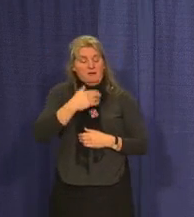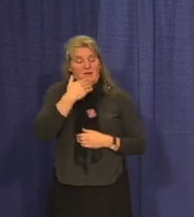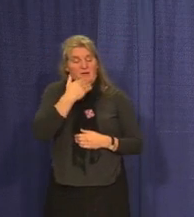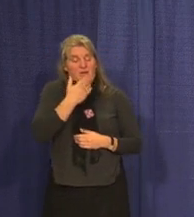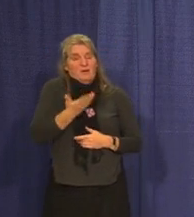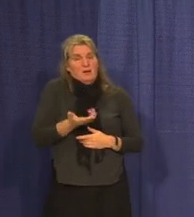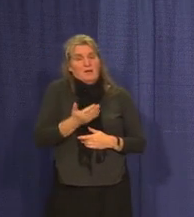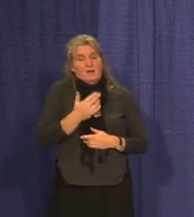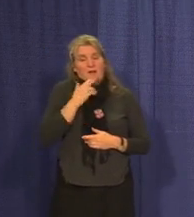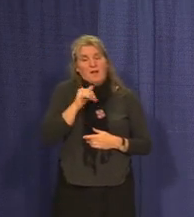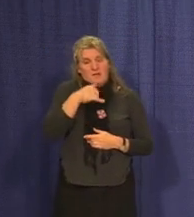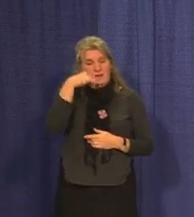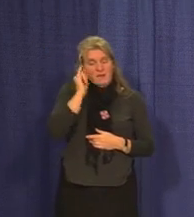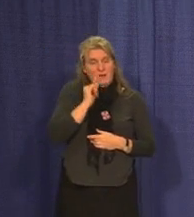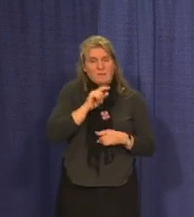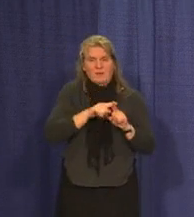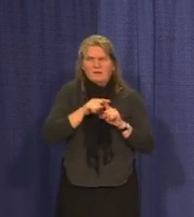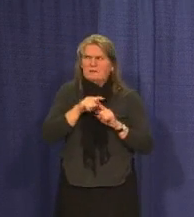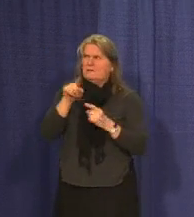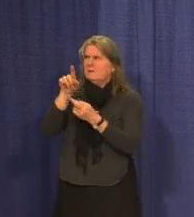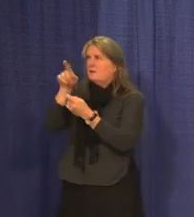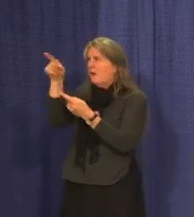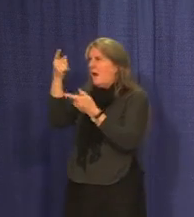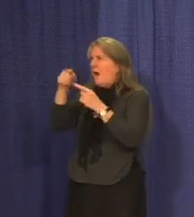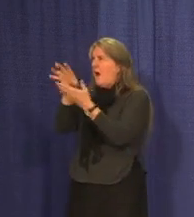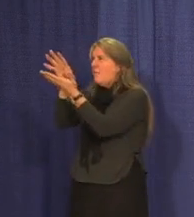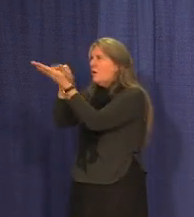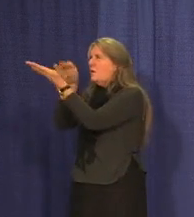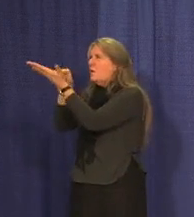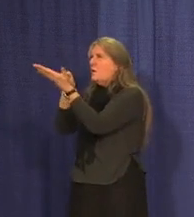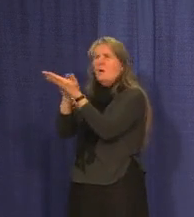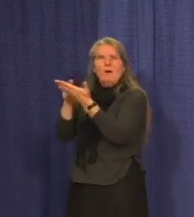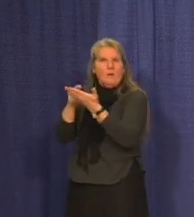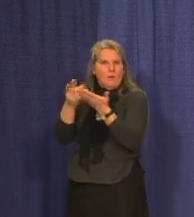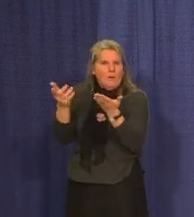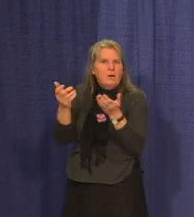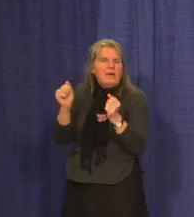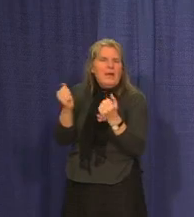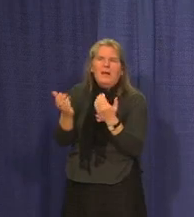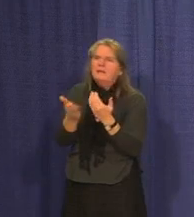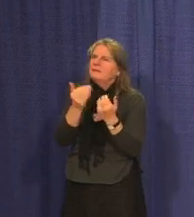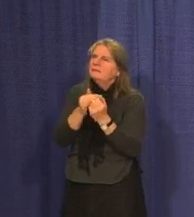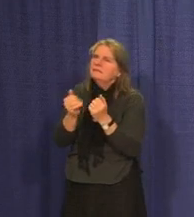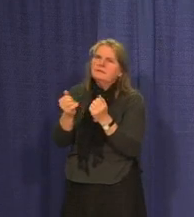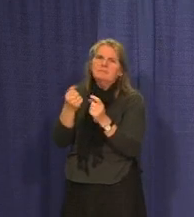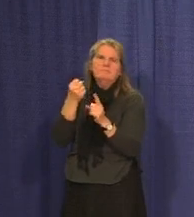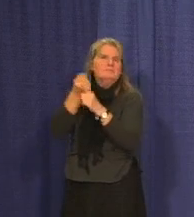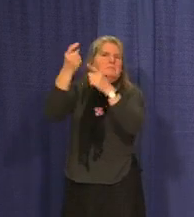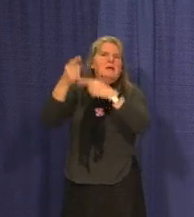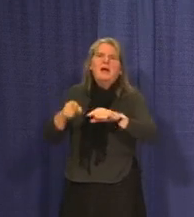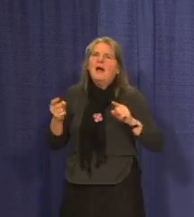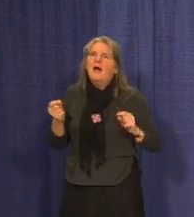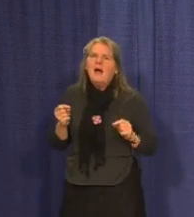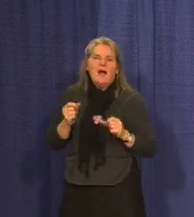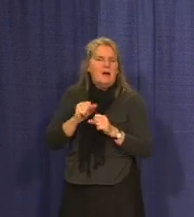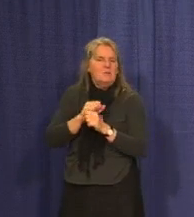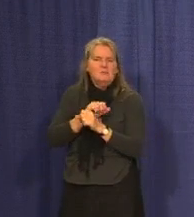certainly take so listen how well we are doing in comparison, but we can also learn from these experiences how susceptible we